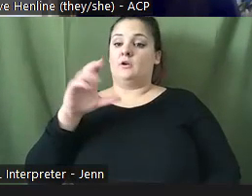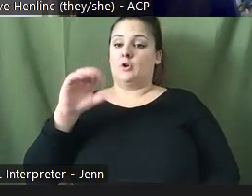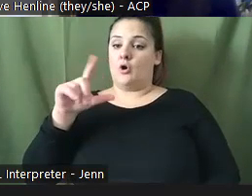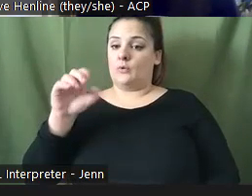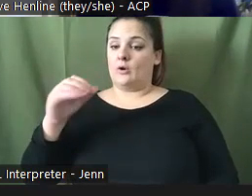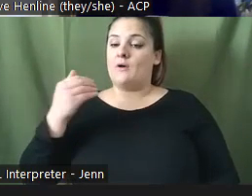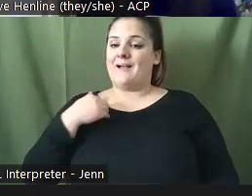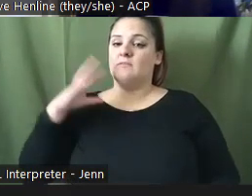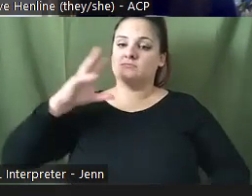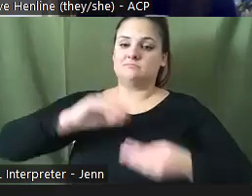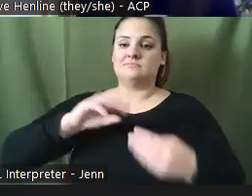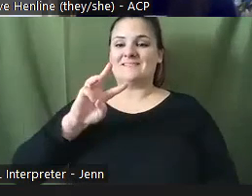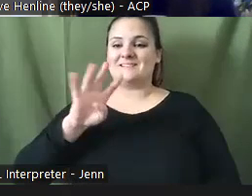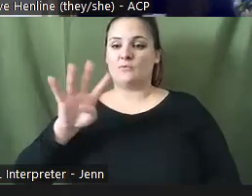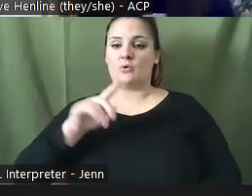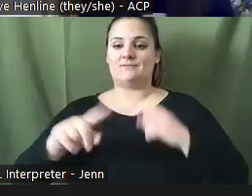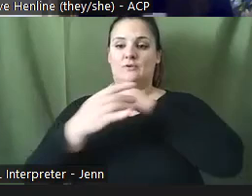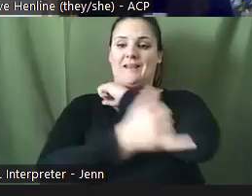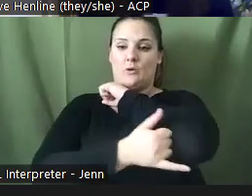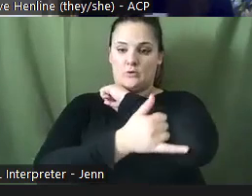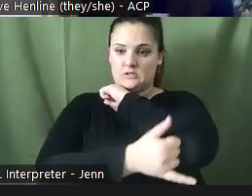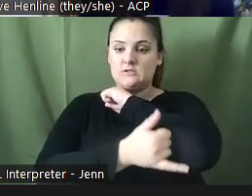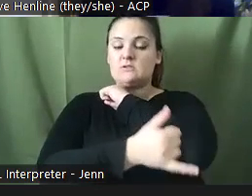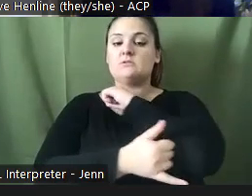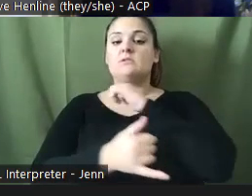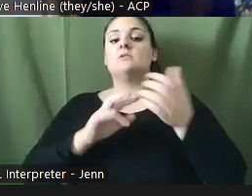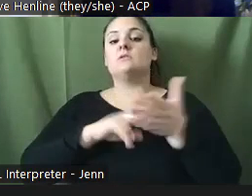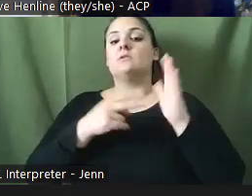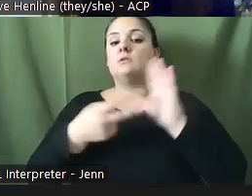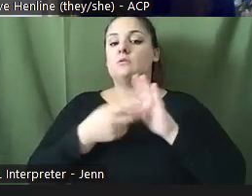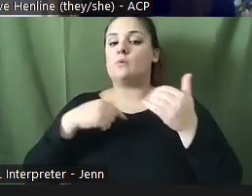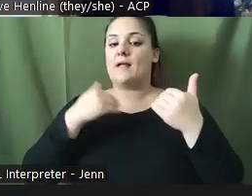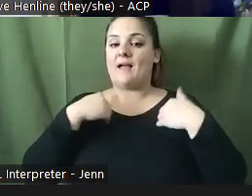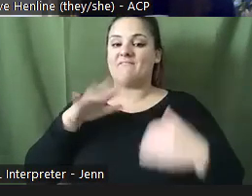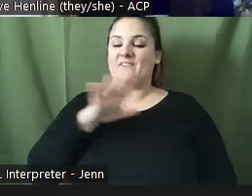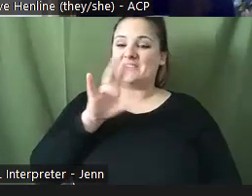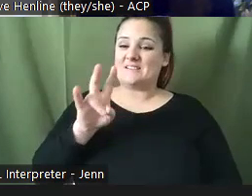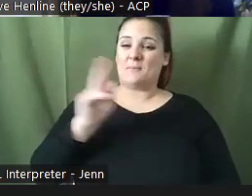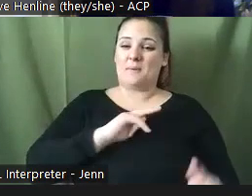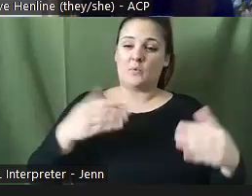application assistants who have agreed to provide their services and help people enroll throughout